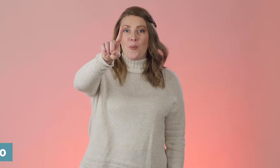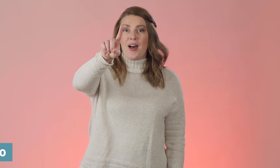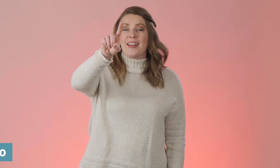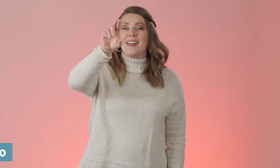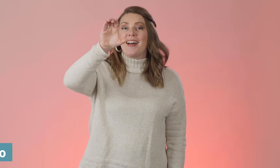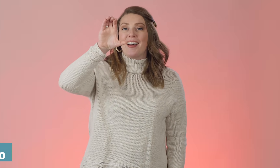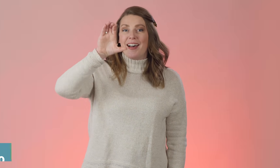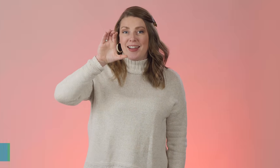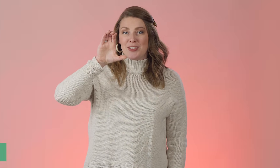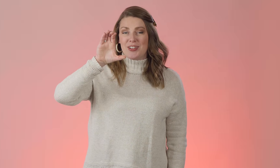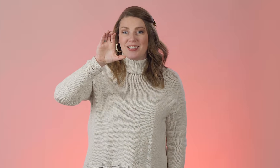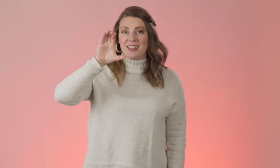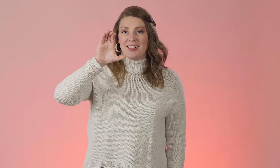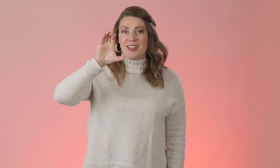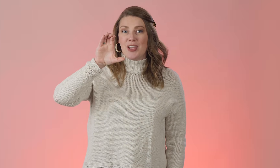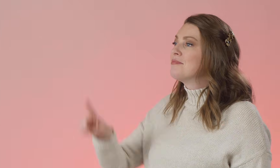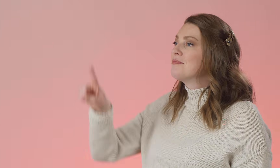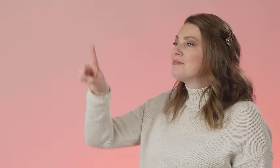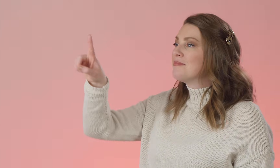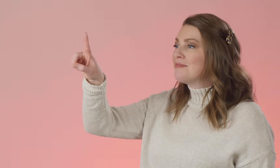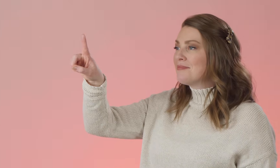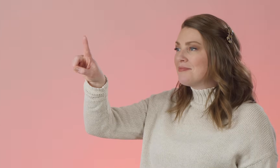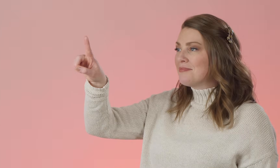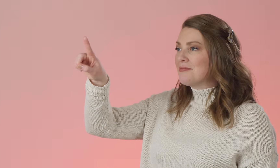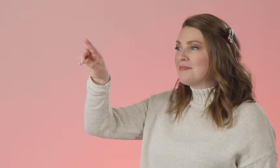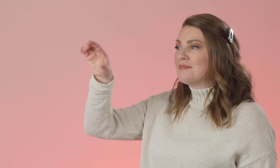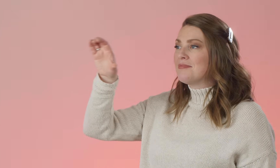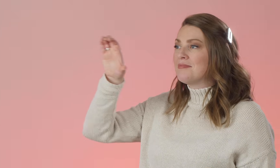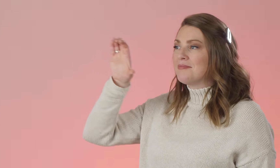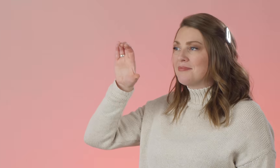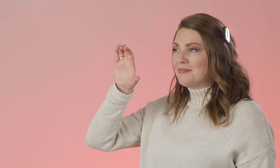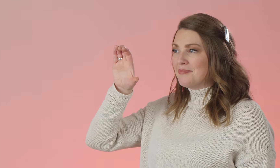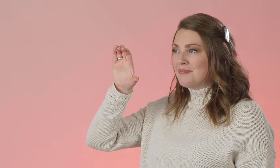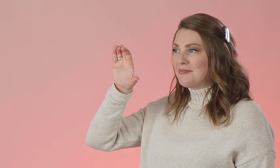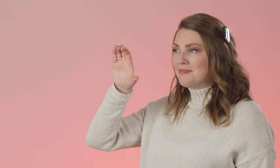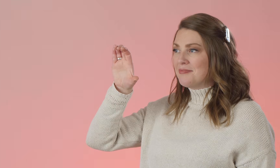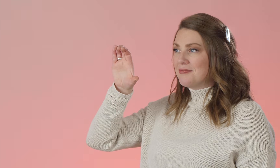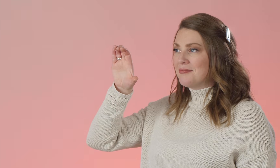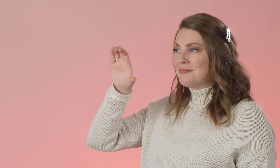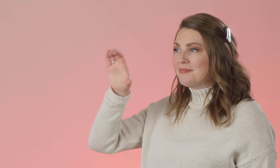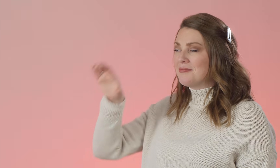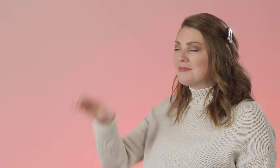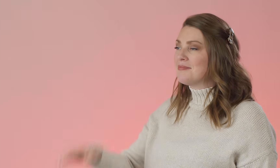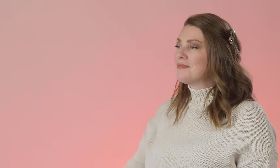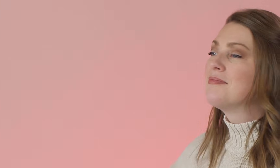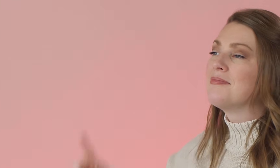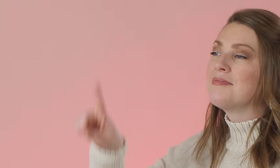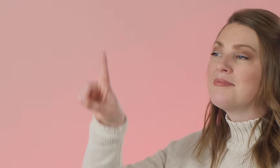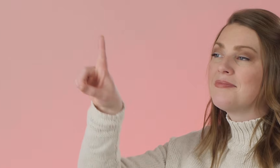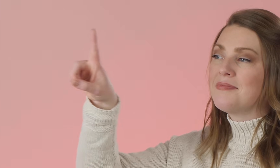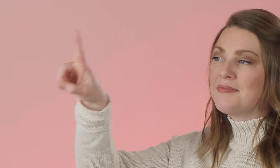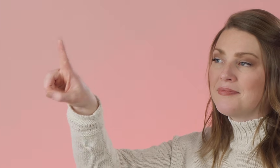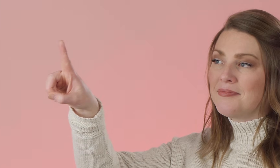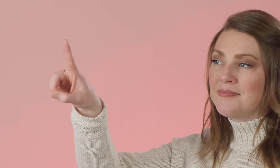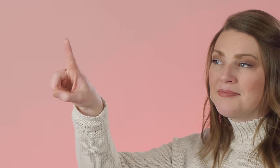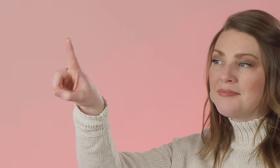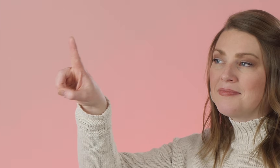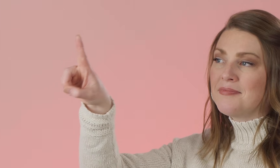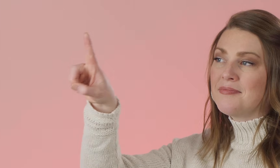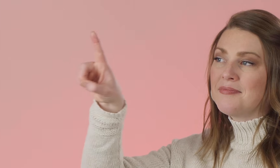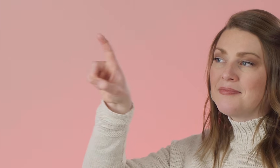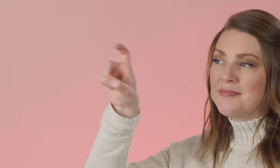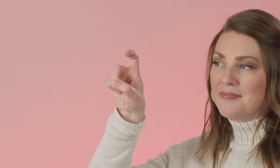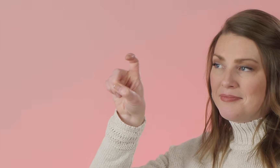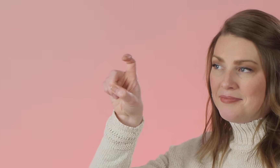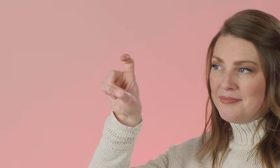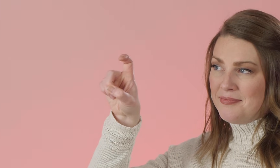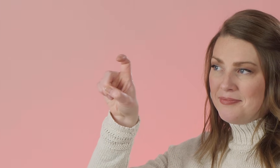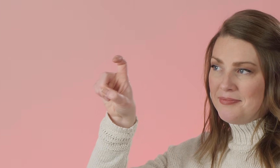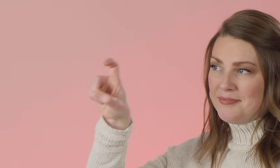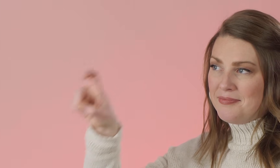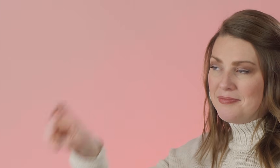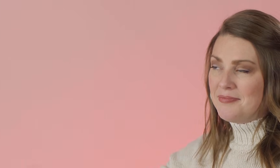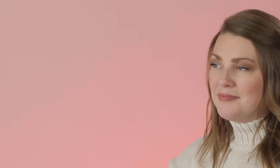100 you do the number one to a C or you can bend it just like this for 100, 100.